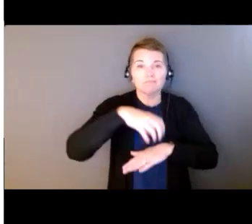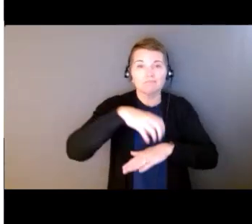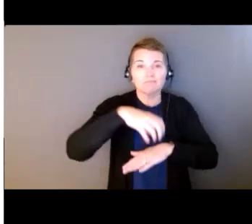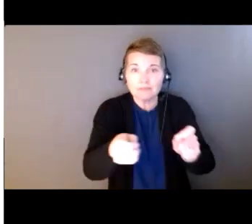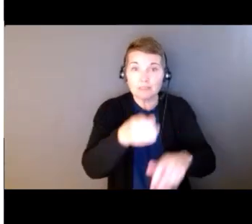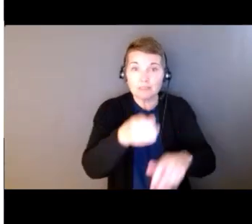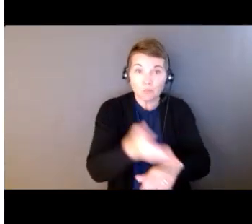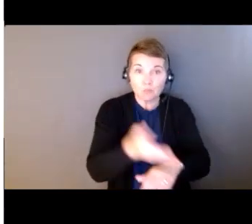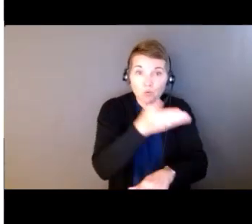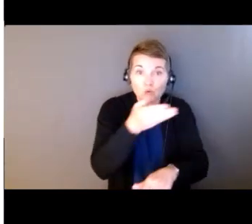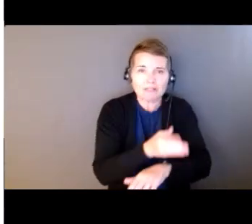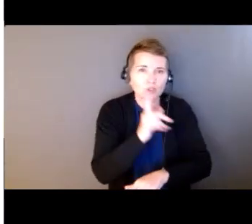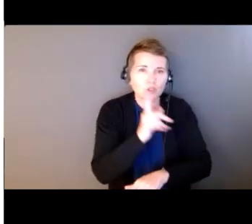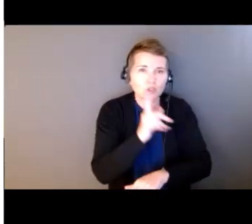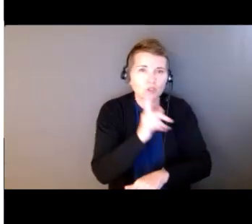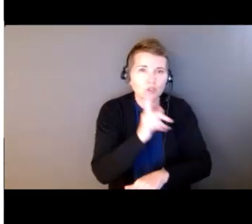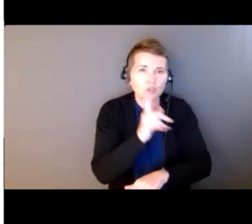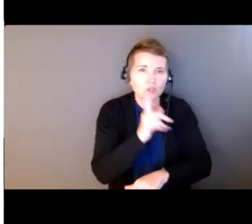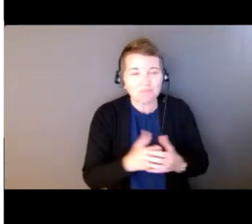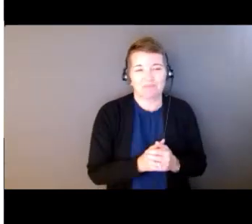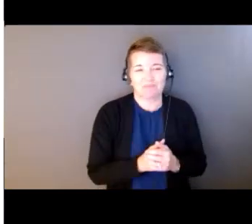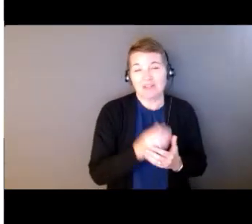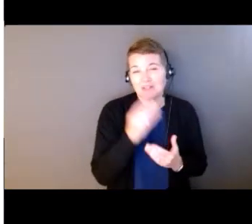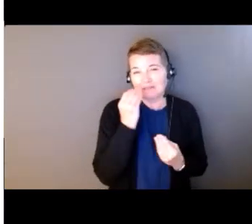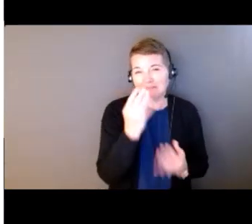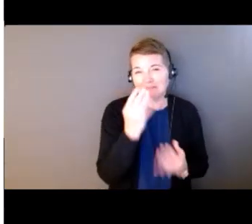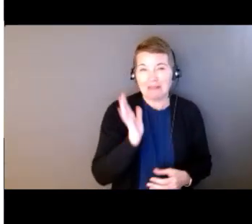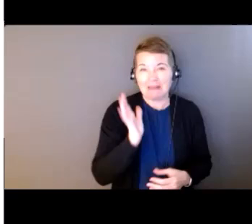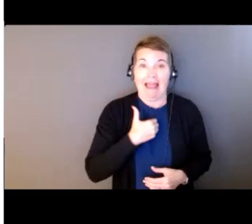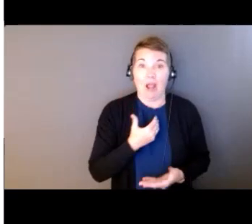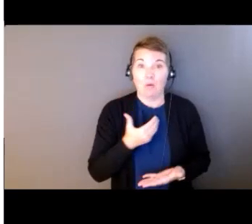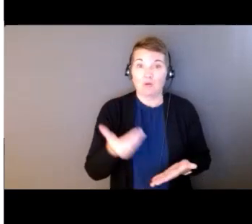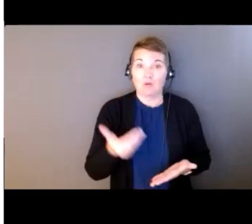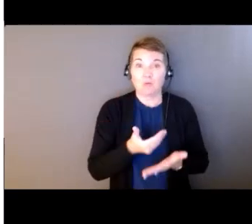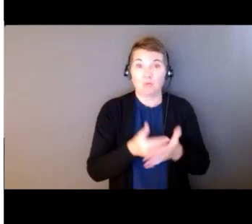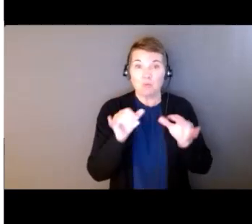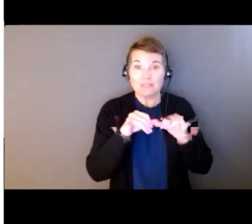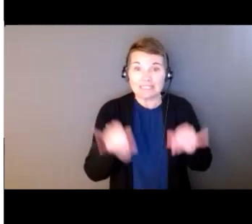The Canada Council for the Arts has modernized its granting systems, programs, and processes.